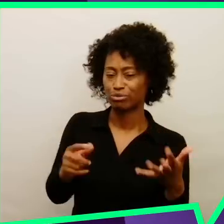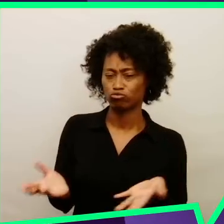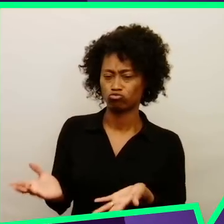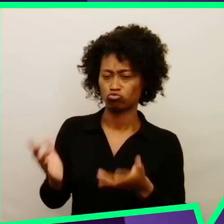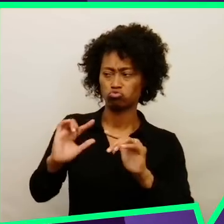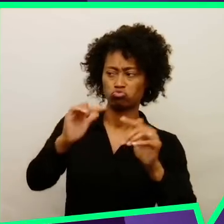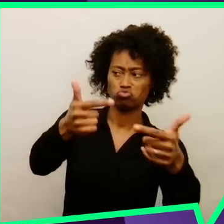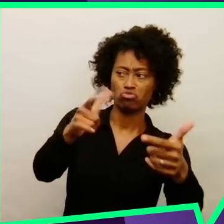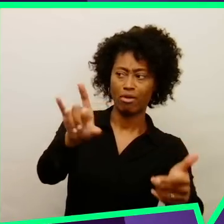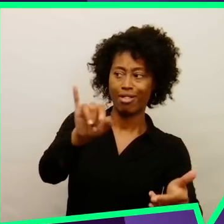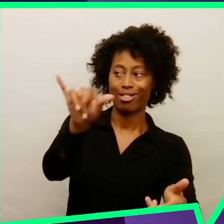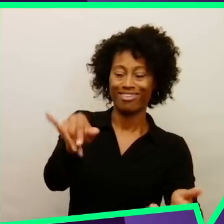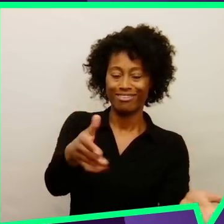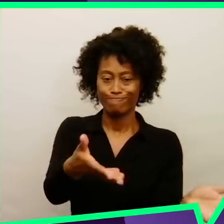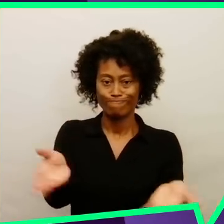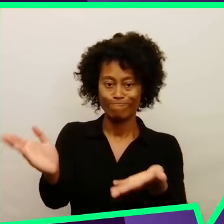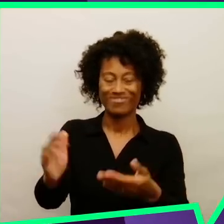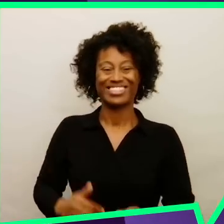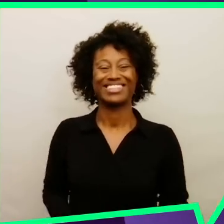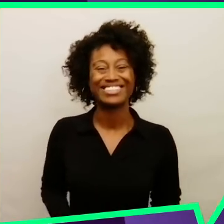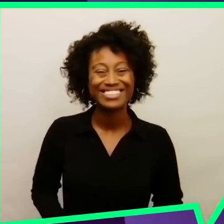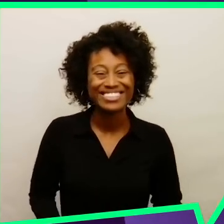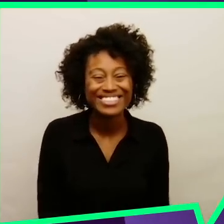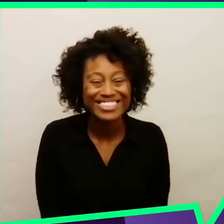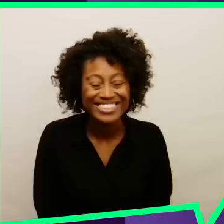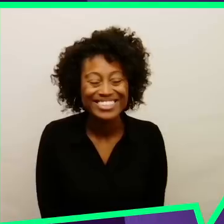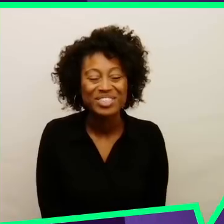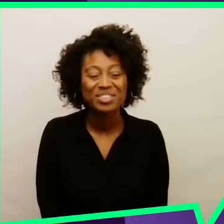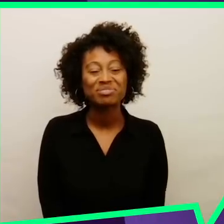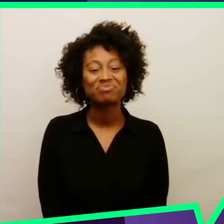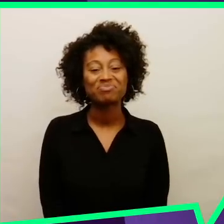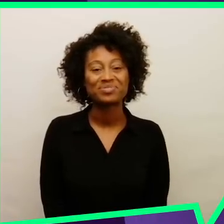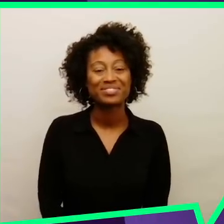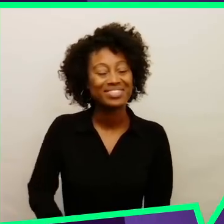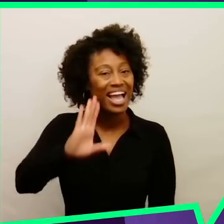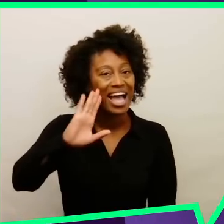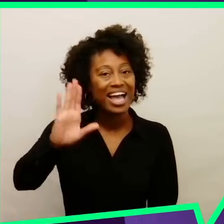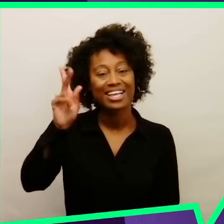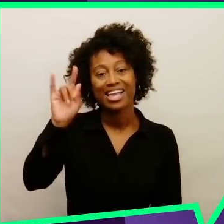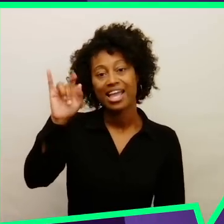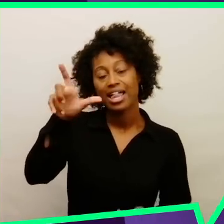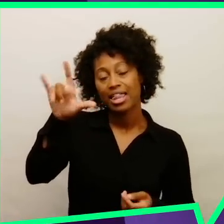But I got to tell you, I know that Lily has a bunch of questions in the holster,